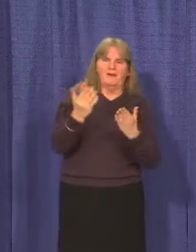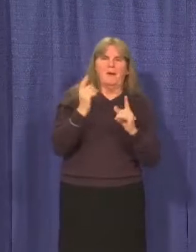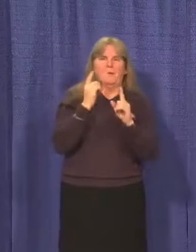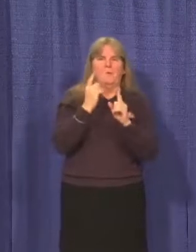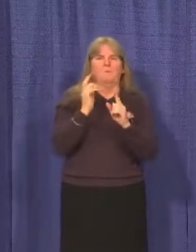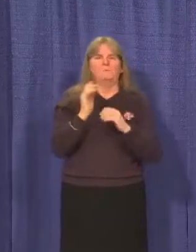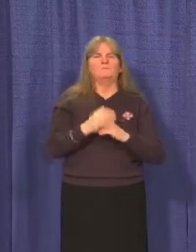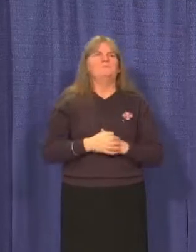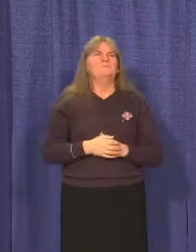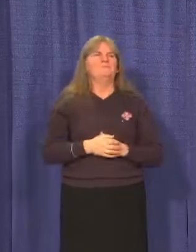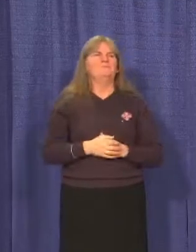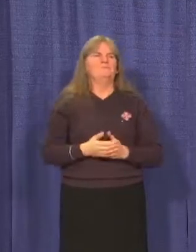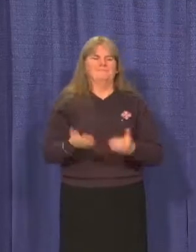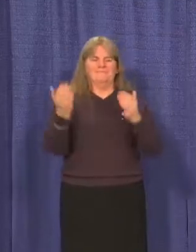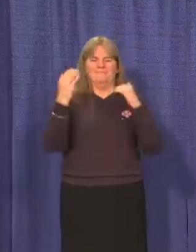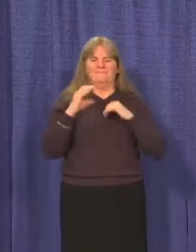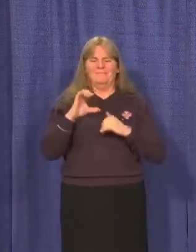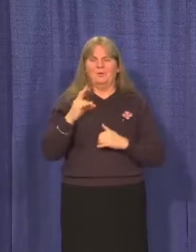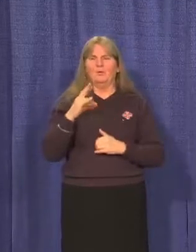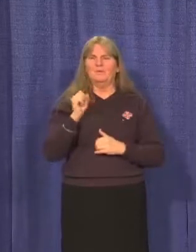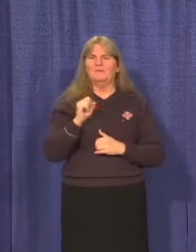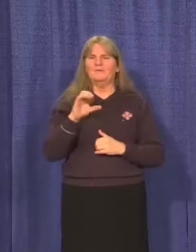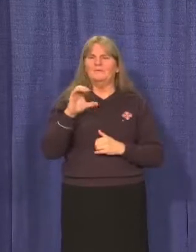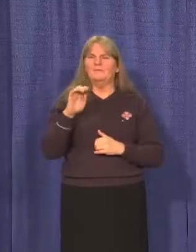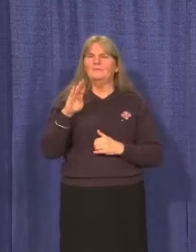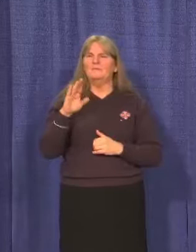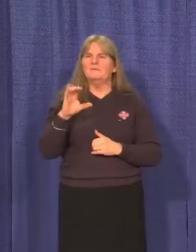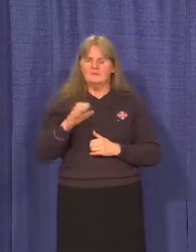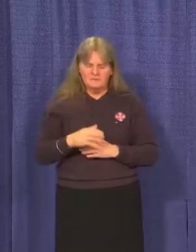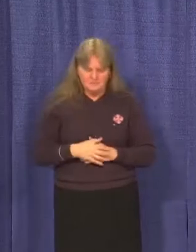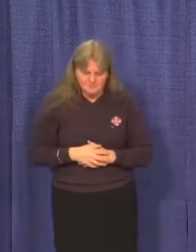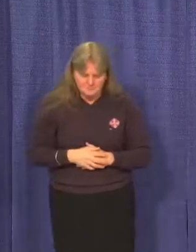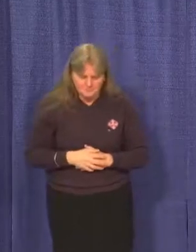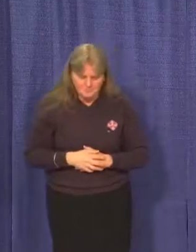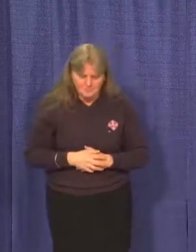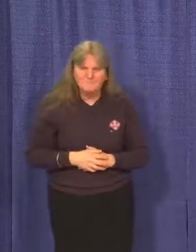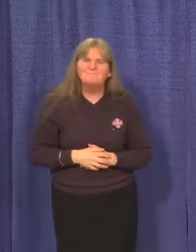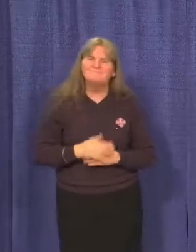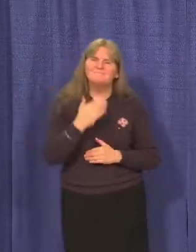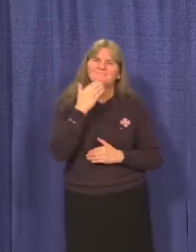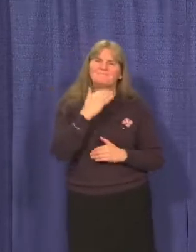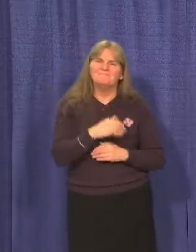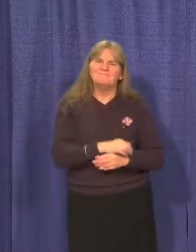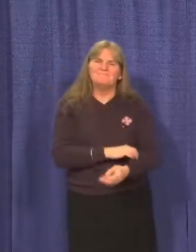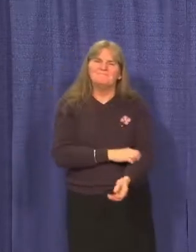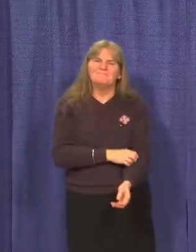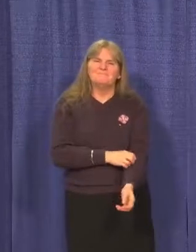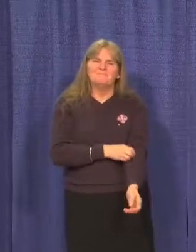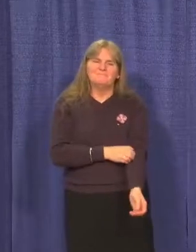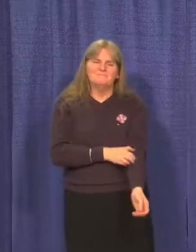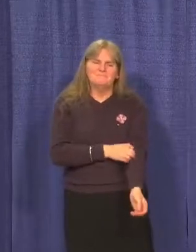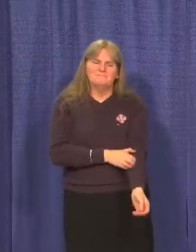Pat: Thank you. Now to Chris, CBC. Reporter: Thank you.